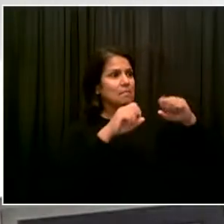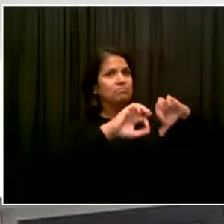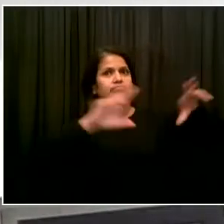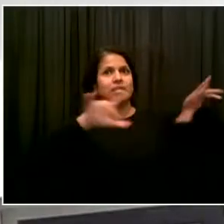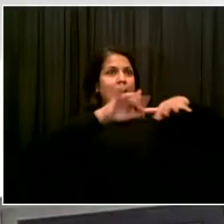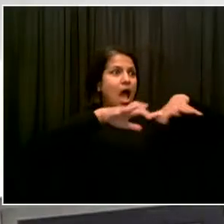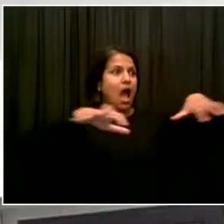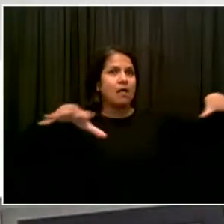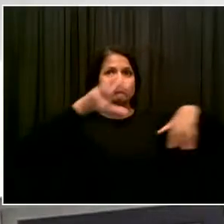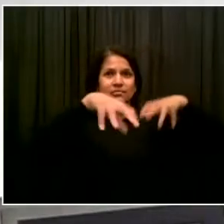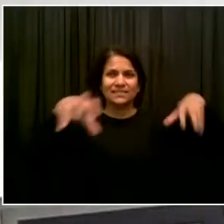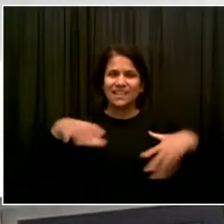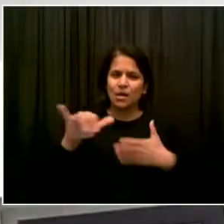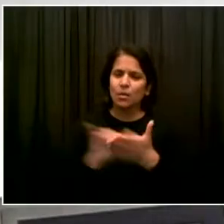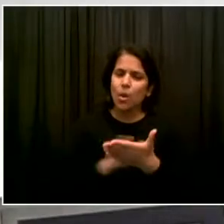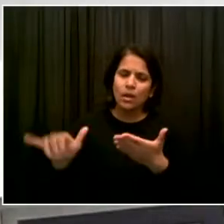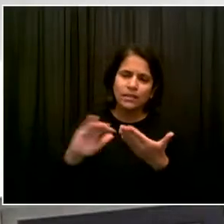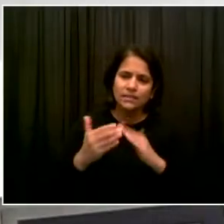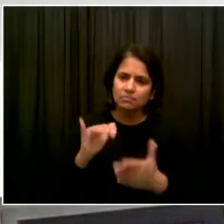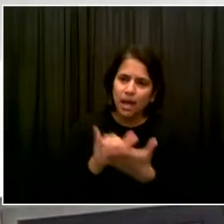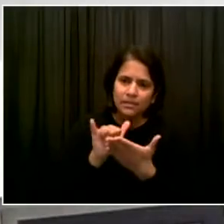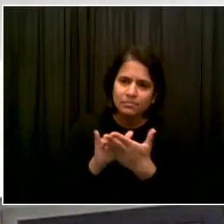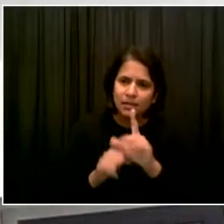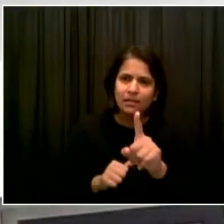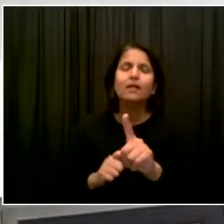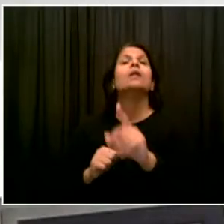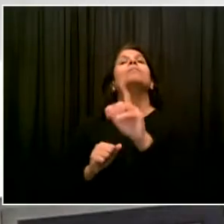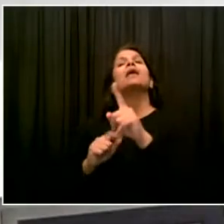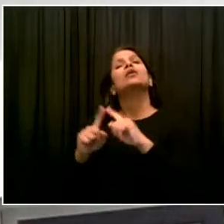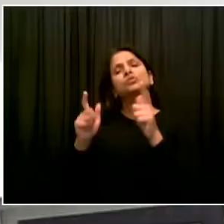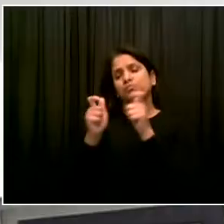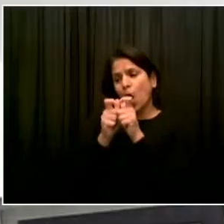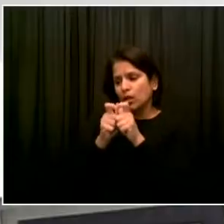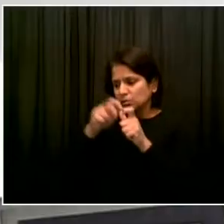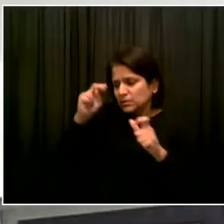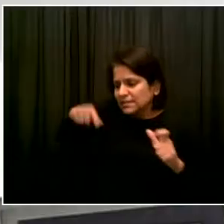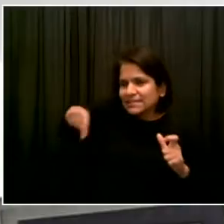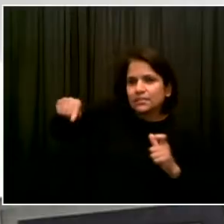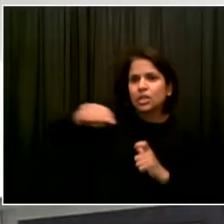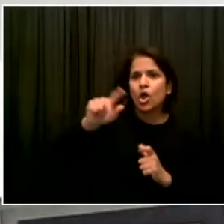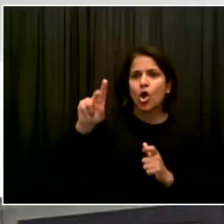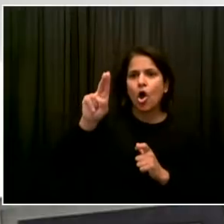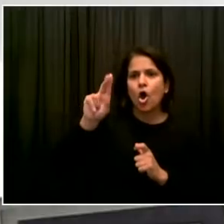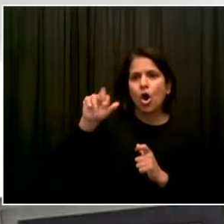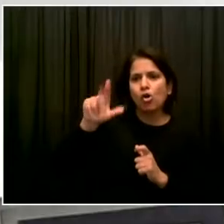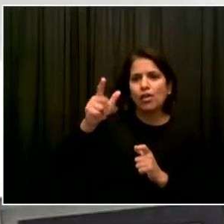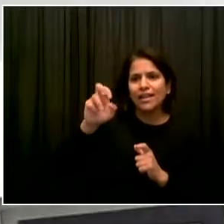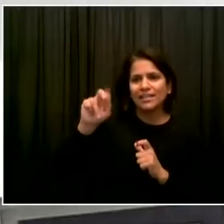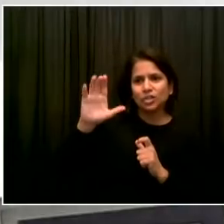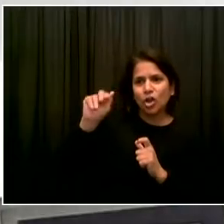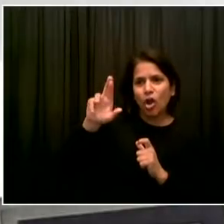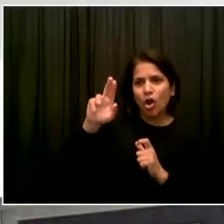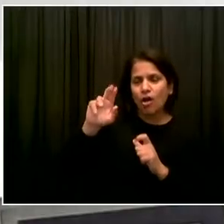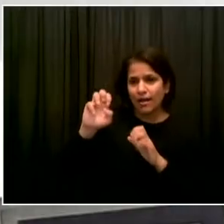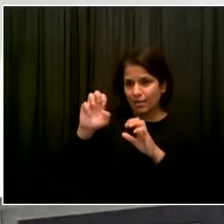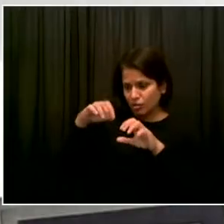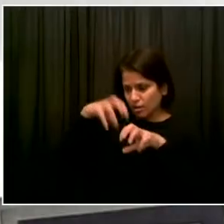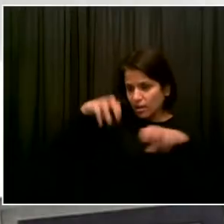HOSPITAL ON EVERY BLOCK. PART OF OUR STRATEGY OF MAKING TESTING AS AVAILABLE AS